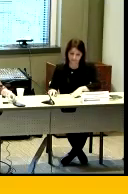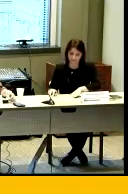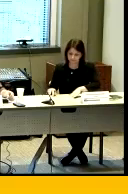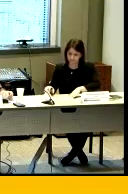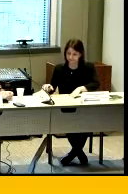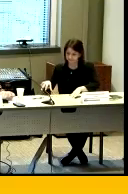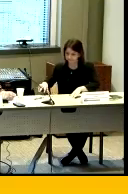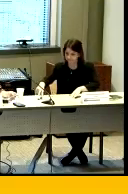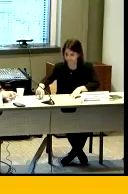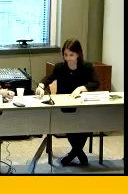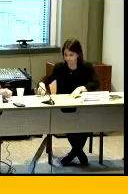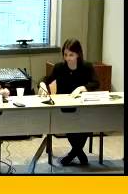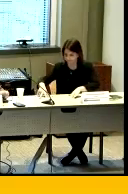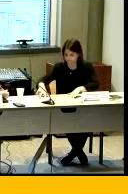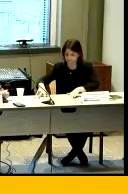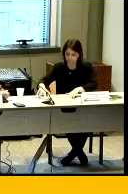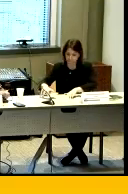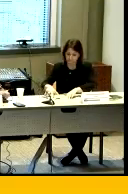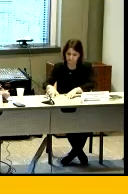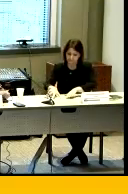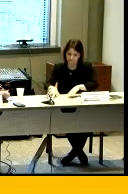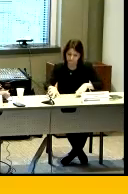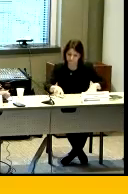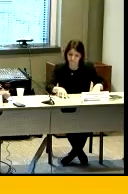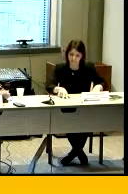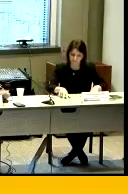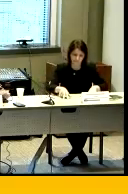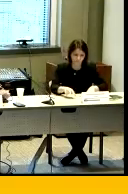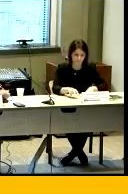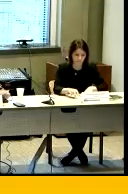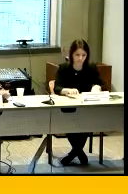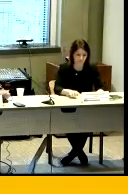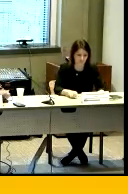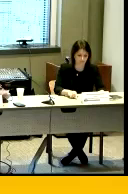for Forecasting and Outbreak Analytics. And then, we'll conclude the day with a vote